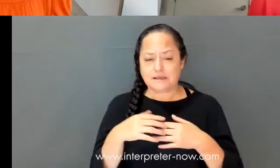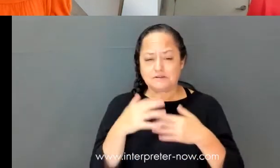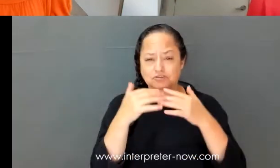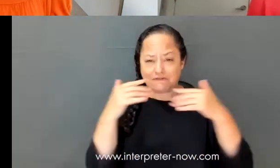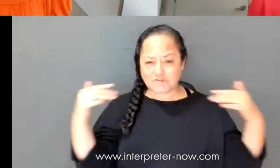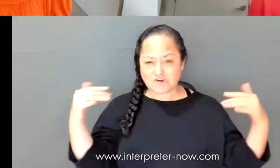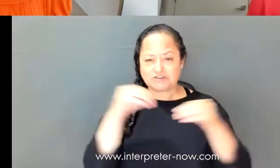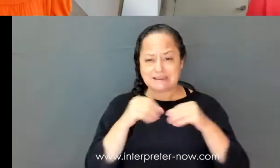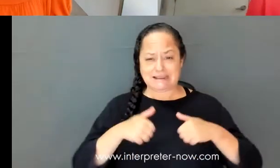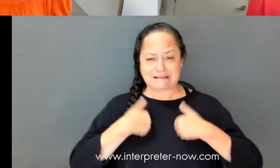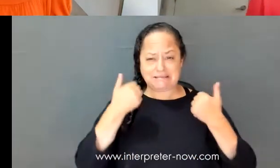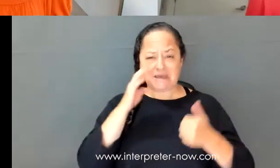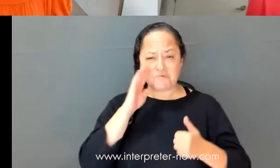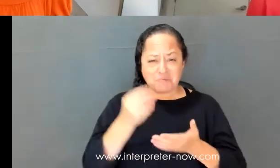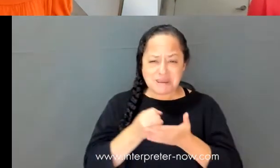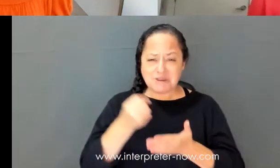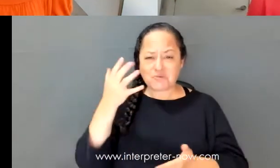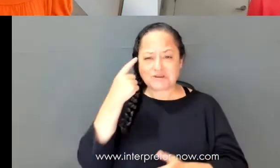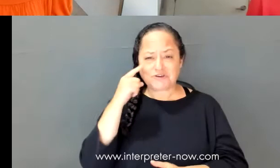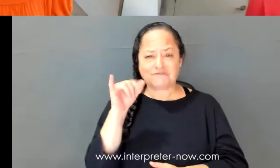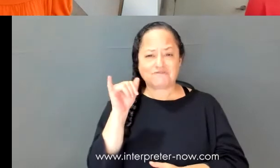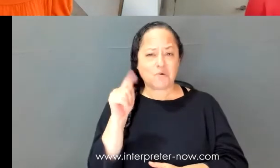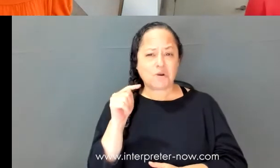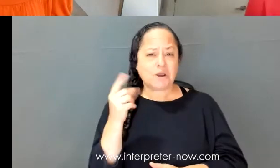I have more tips. I'll just say one more so that we can continue.